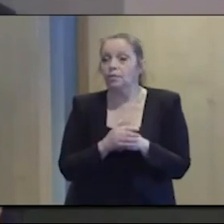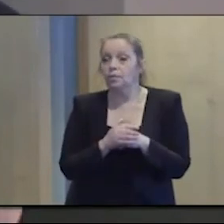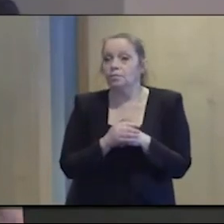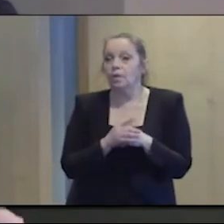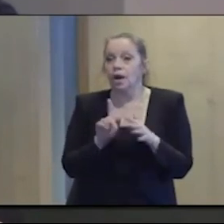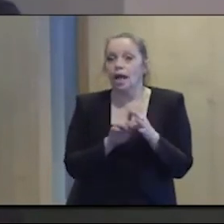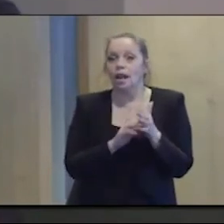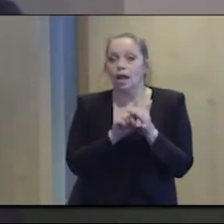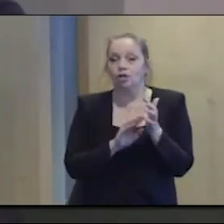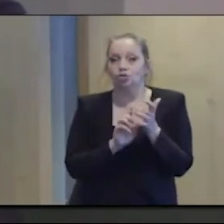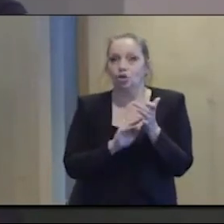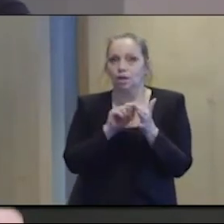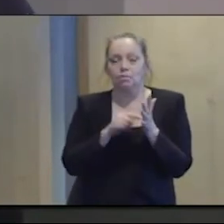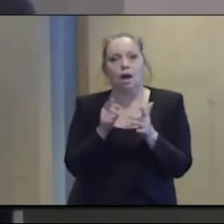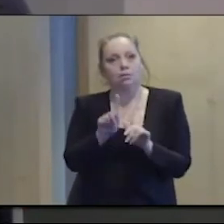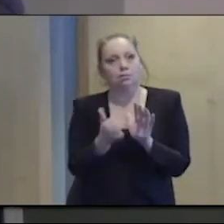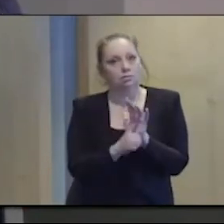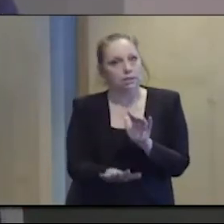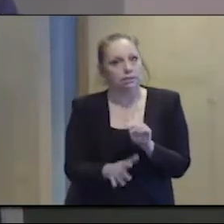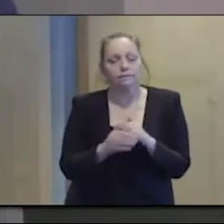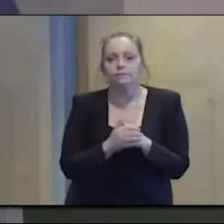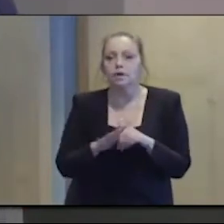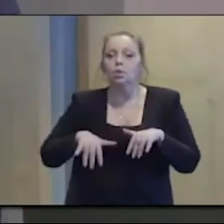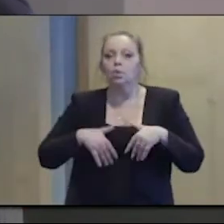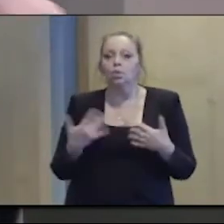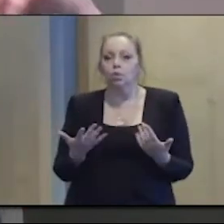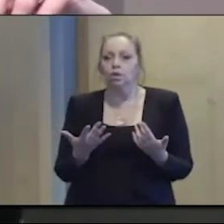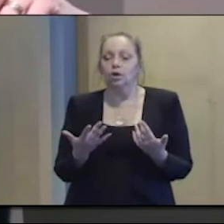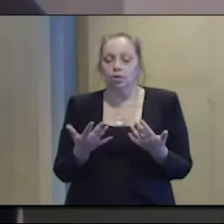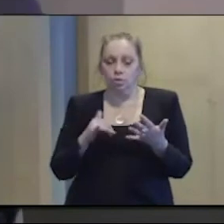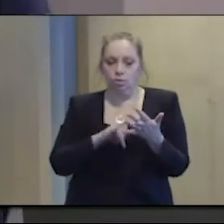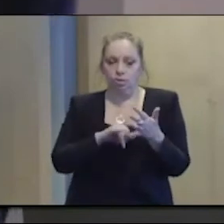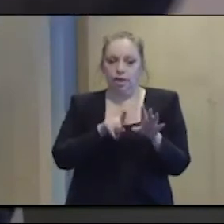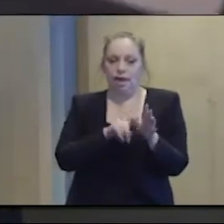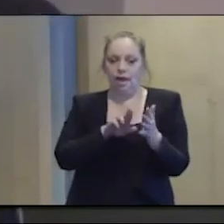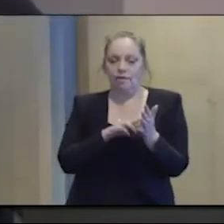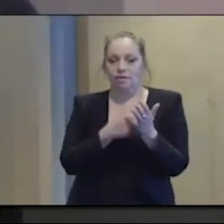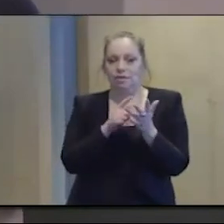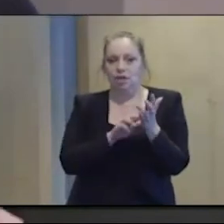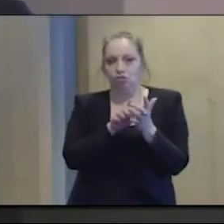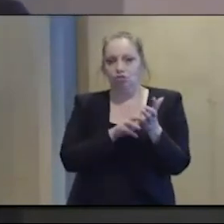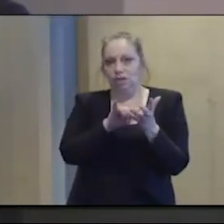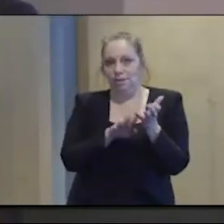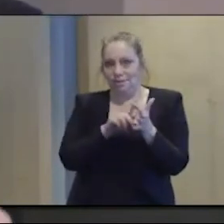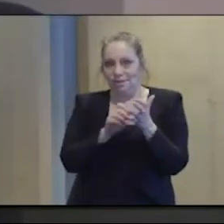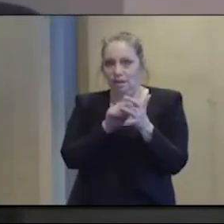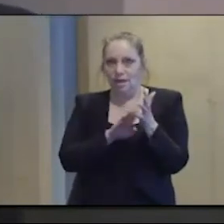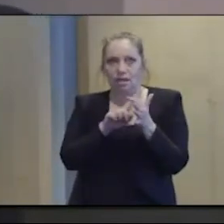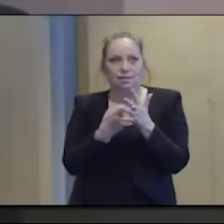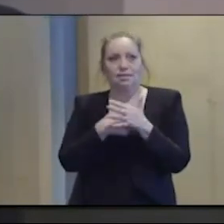but they're expensive solutions and we don't really want to have synchronous condensers sprinkled all over Australia. So we have to start